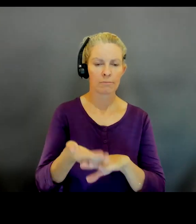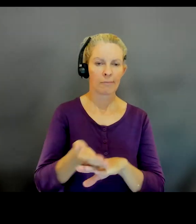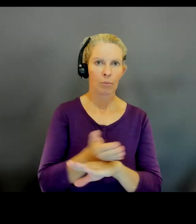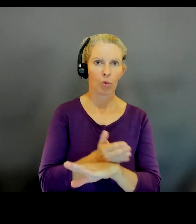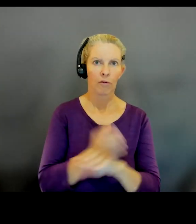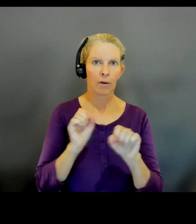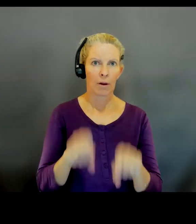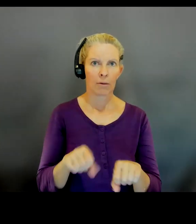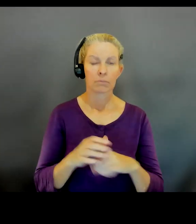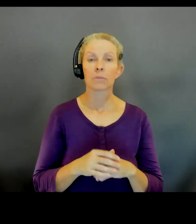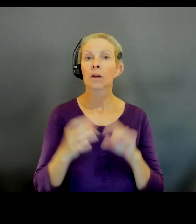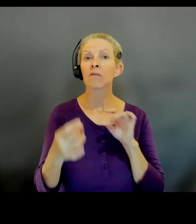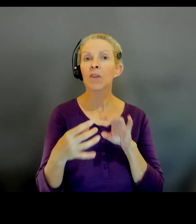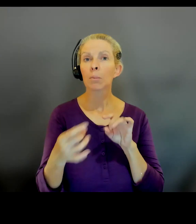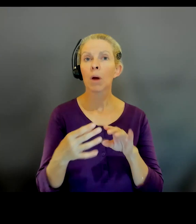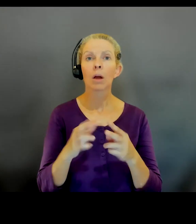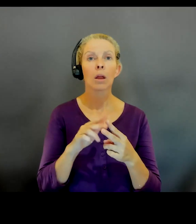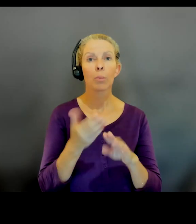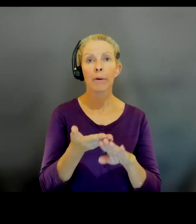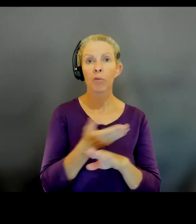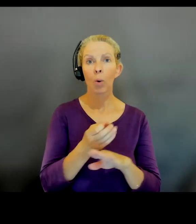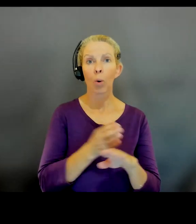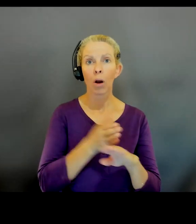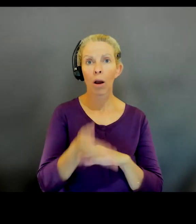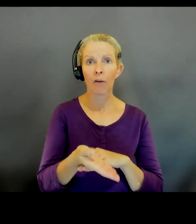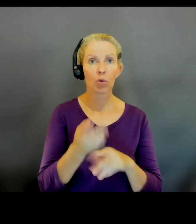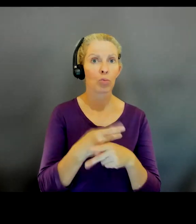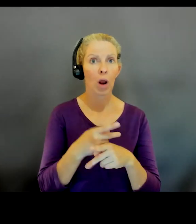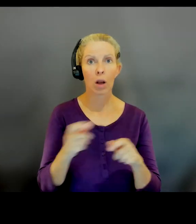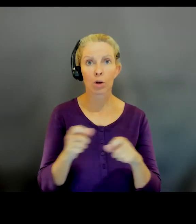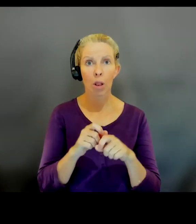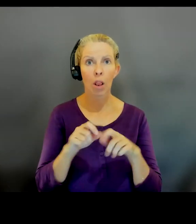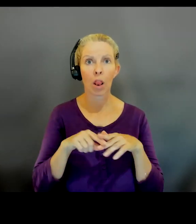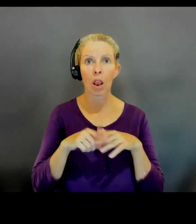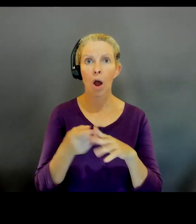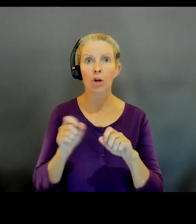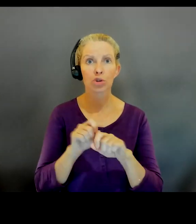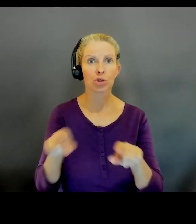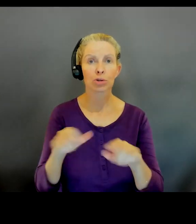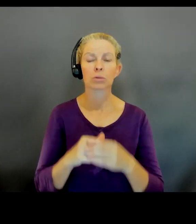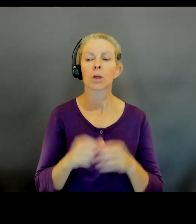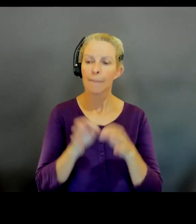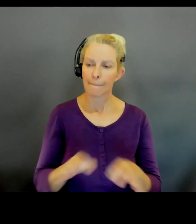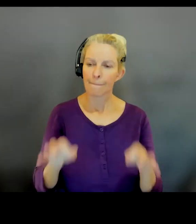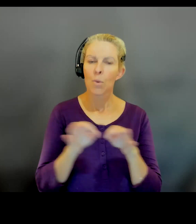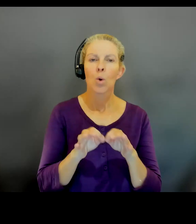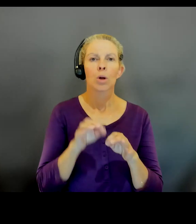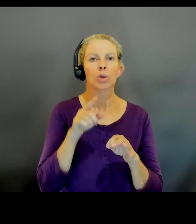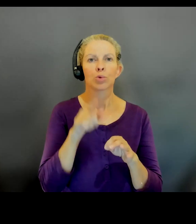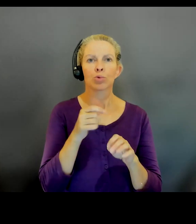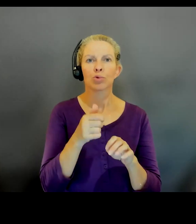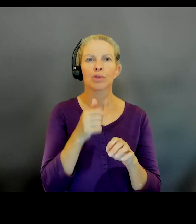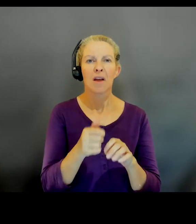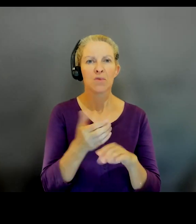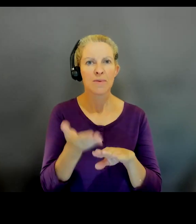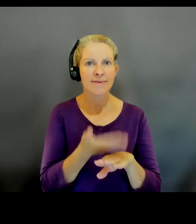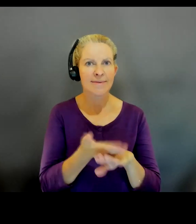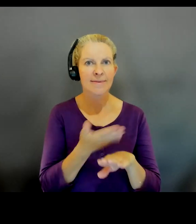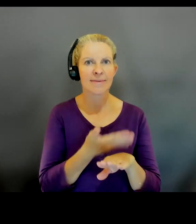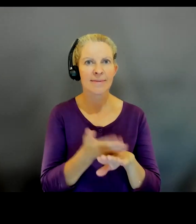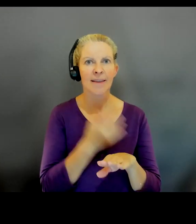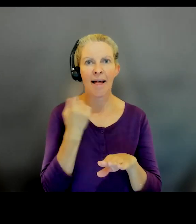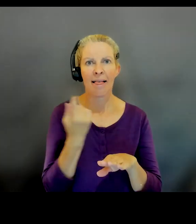or after launch, make sure you are updating your work and making it the best possible experience.